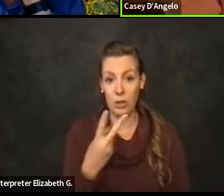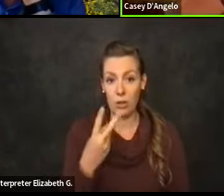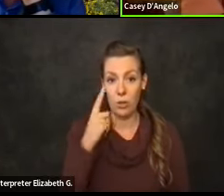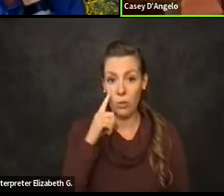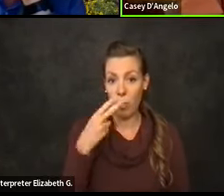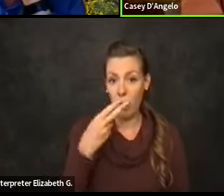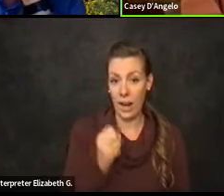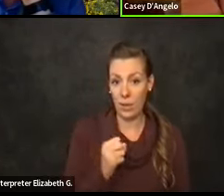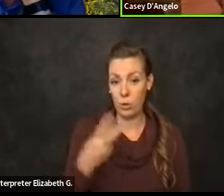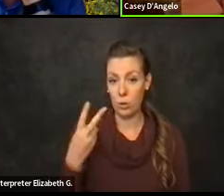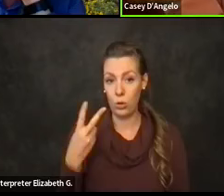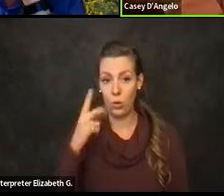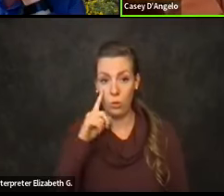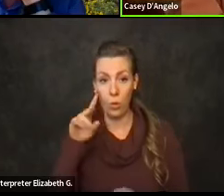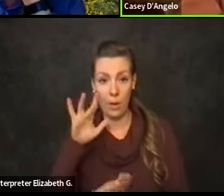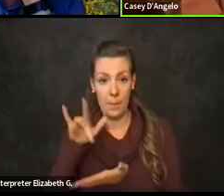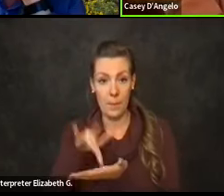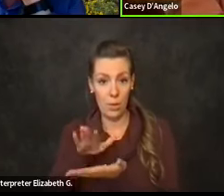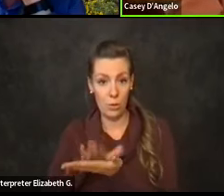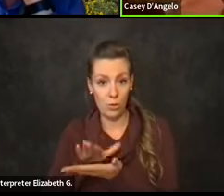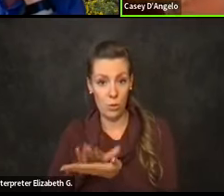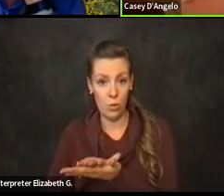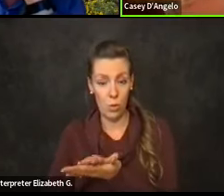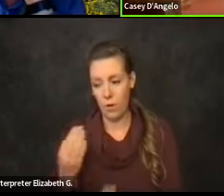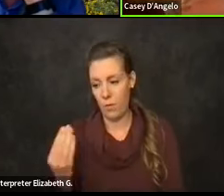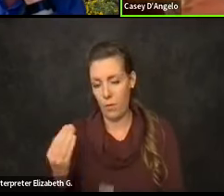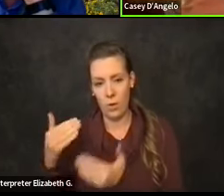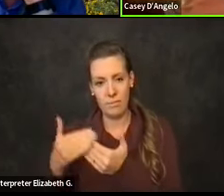of middle schools and the other 14 at elementary schools.